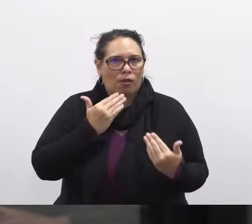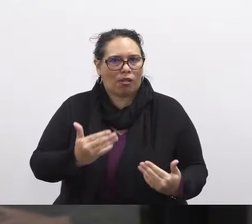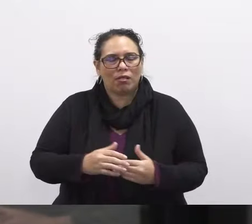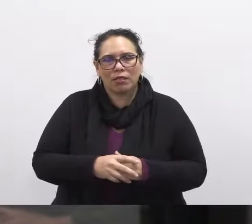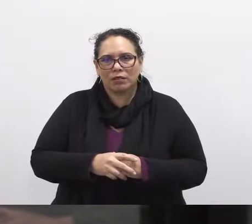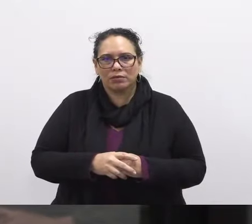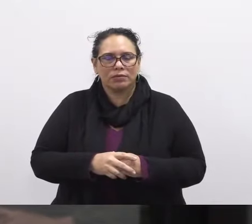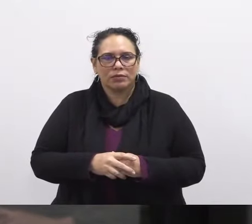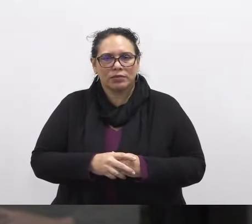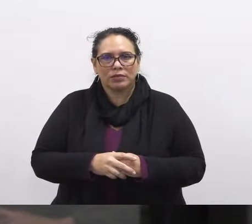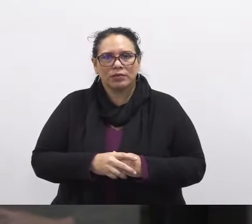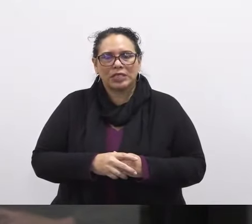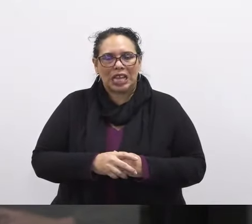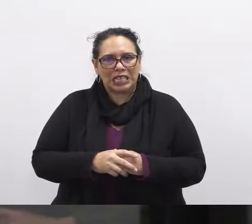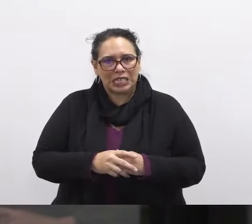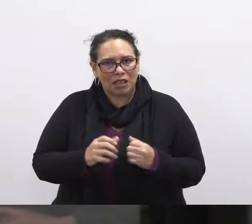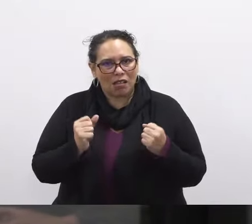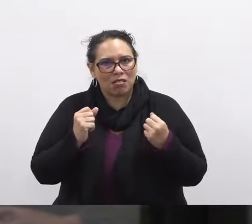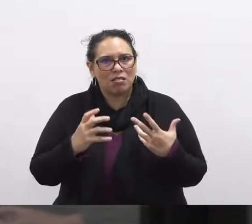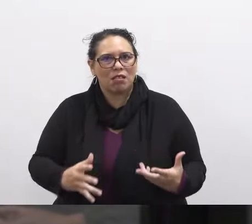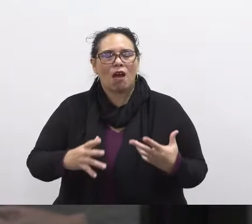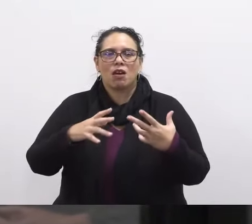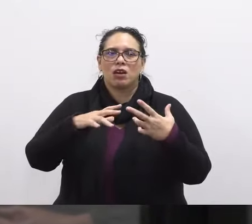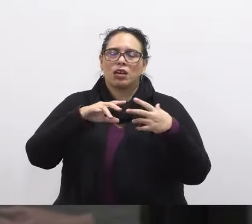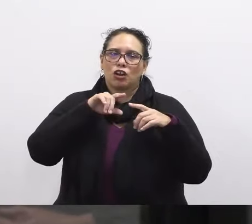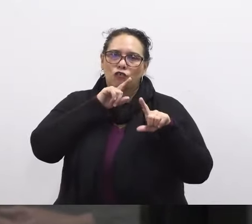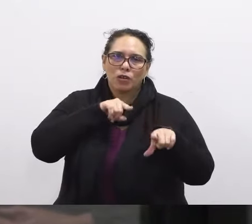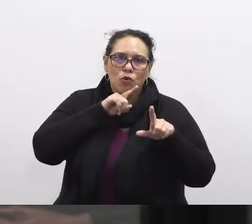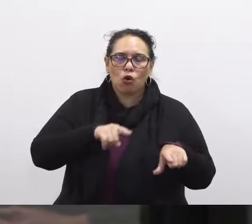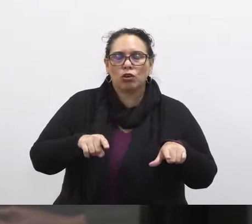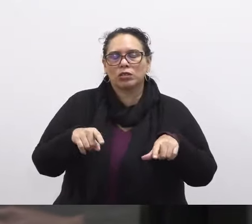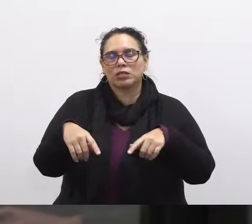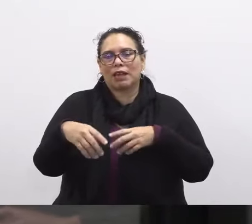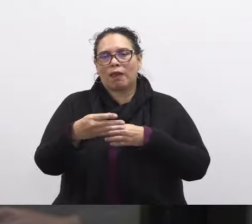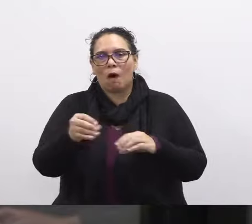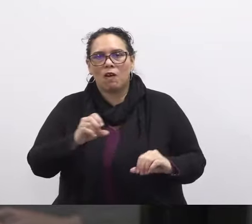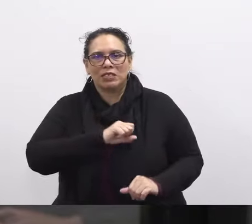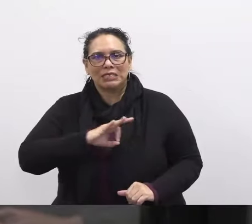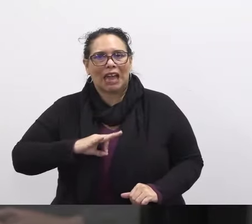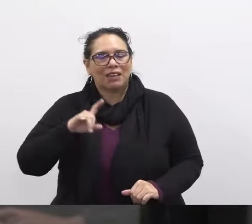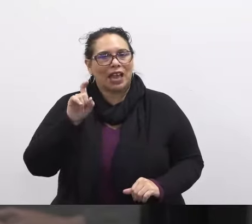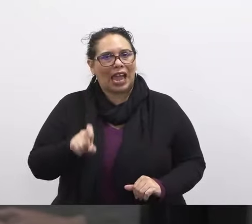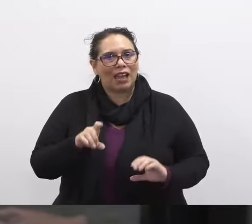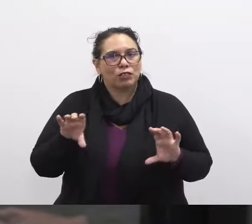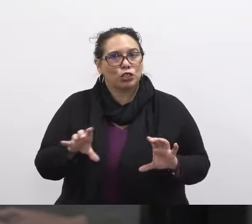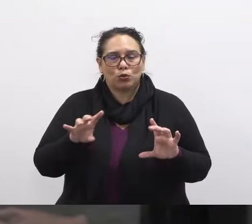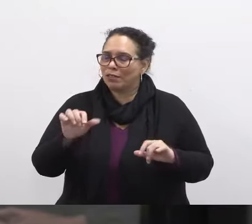There's a lot of things, a lot of reports that the office staff has to do, that aren't getting done.